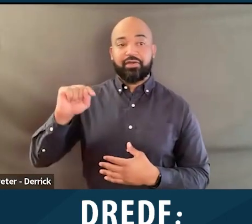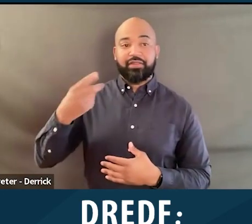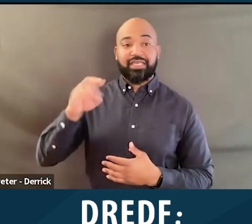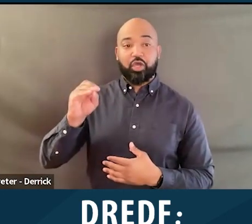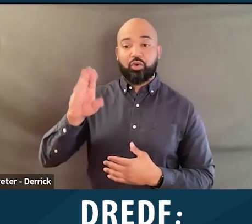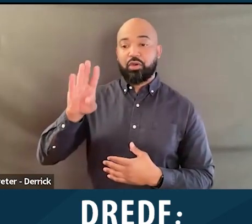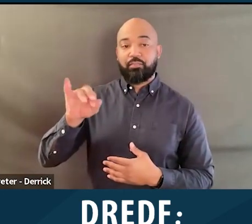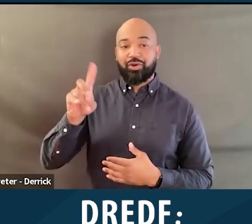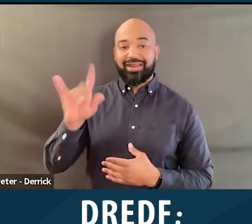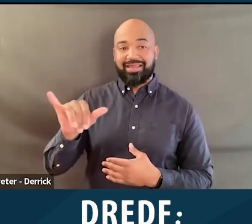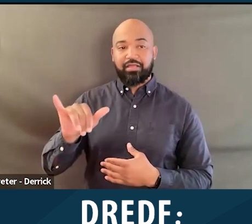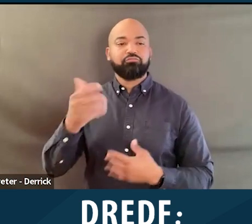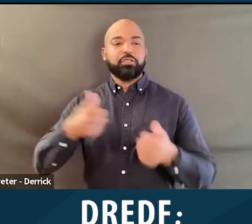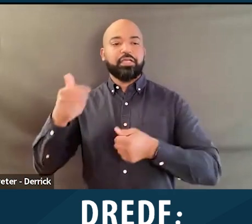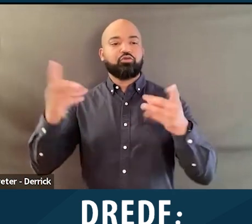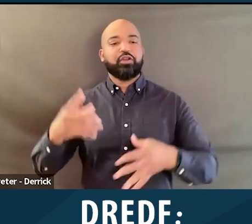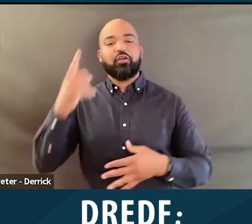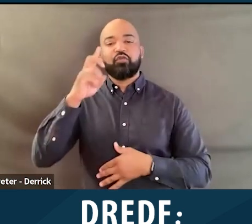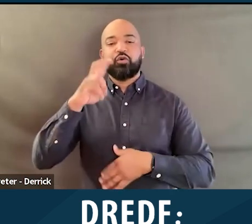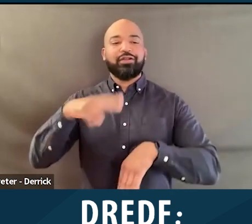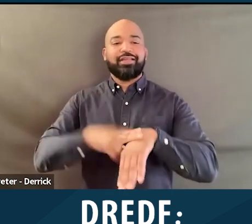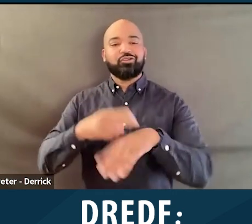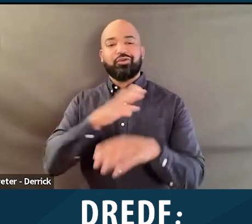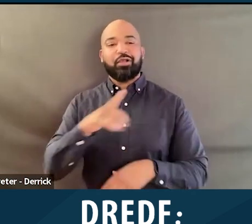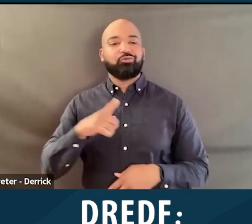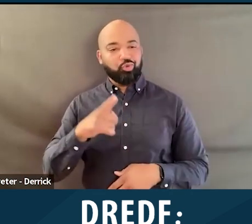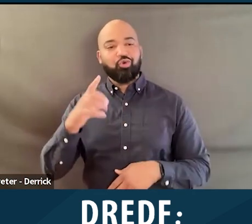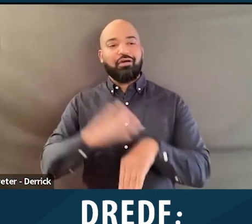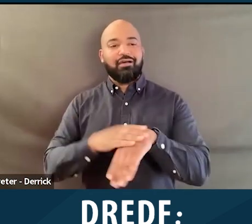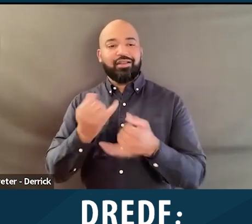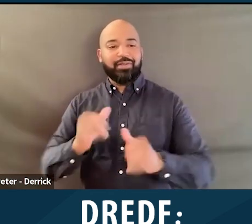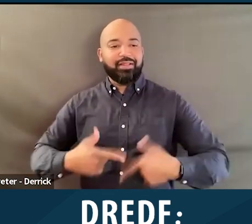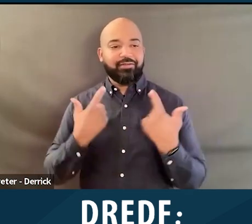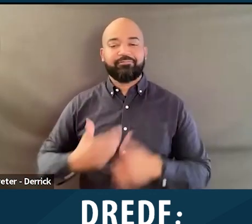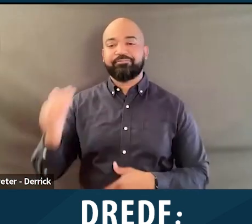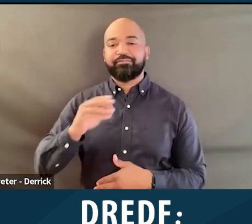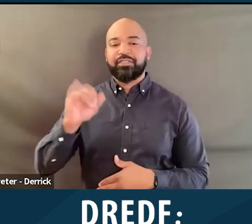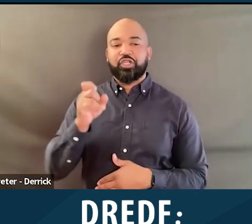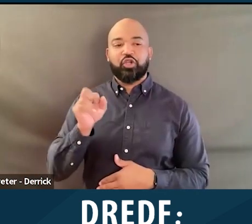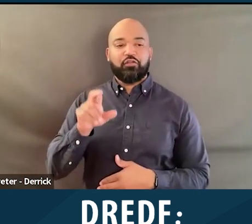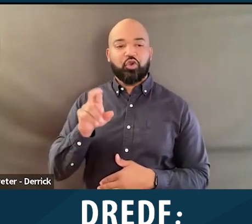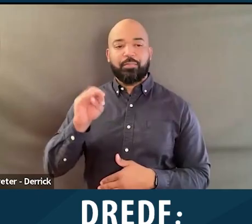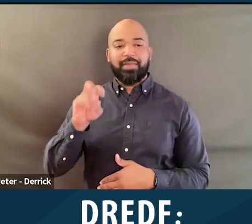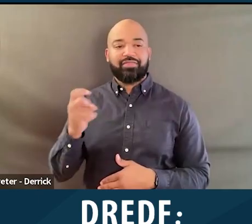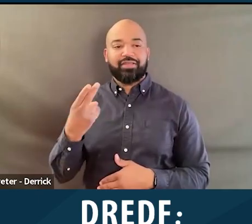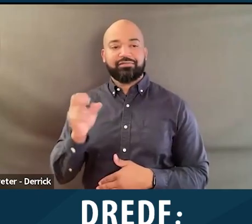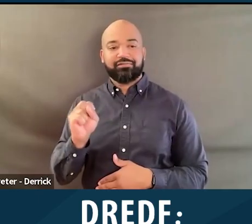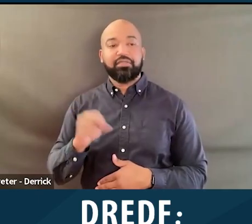I'm pleased to be joined on this webinar with amazing colleagues and advocates. We have Theo